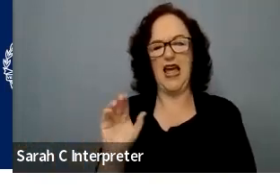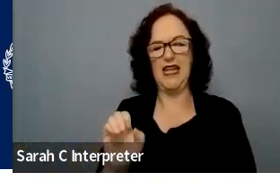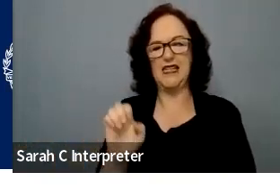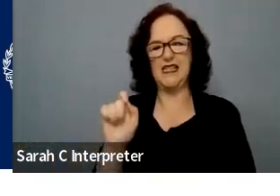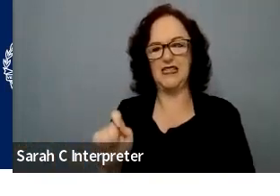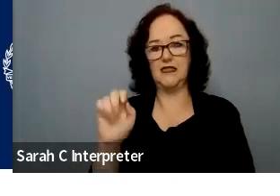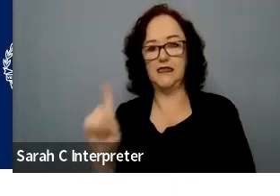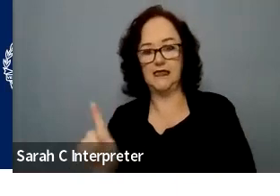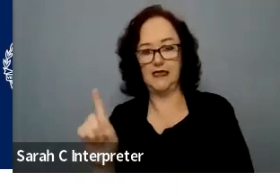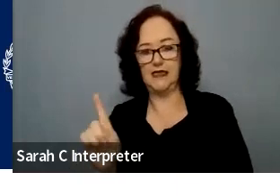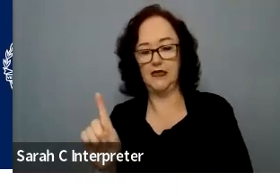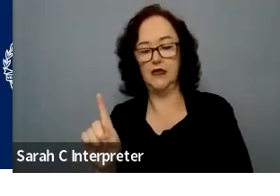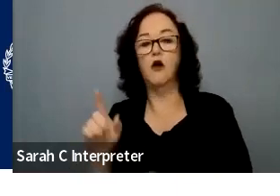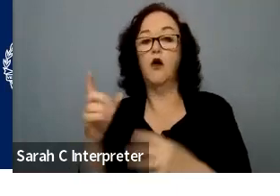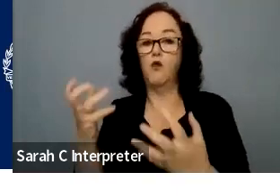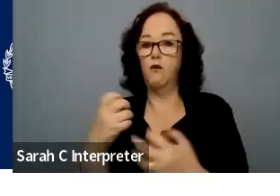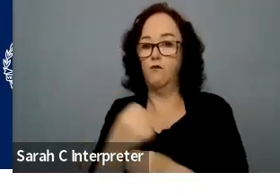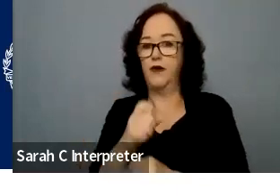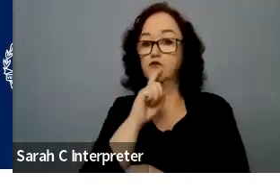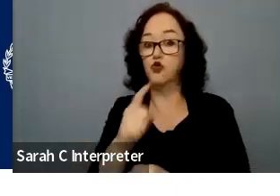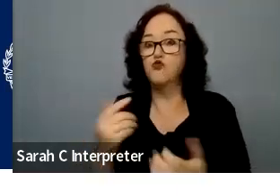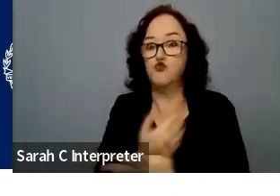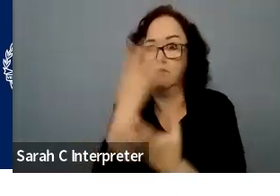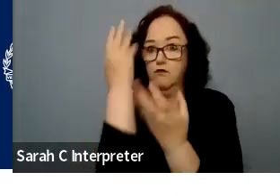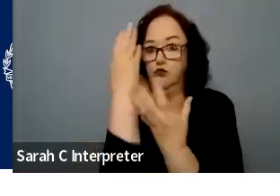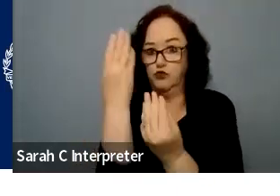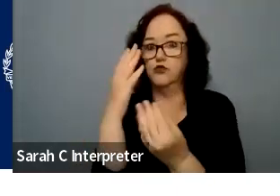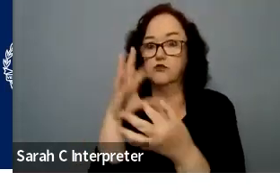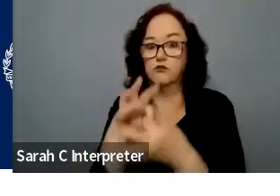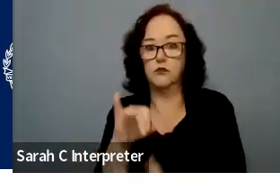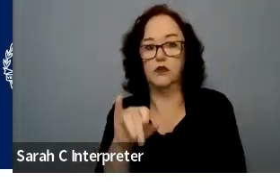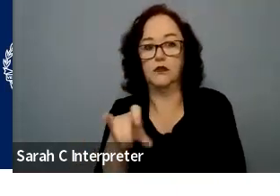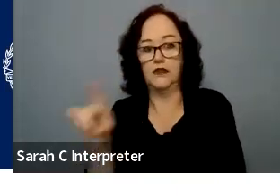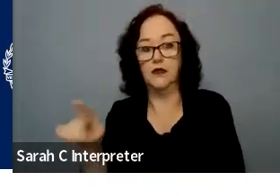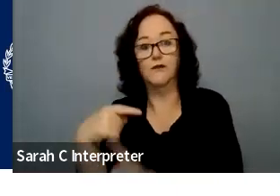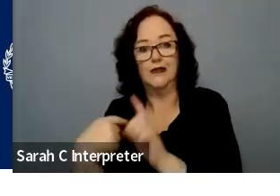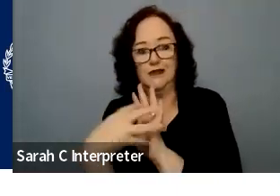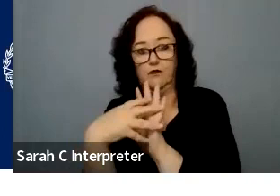on intellectual and developmental disabilities and the simulation are widely available and the